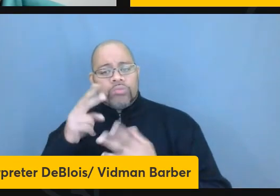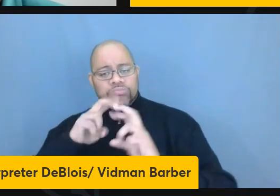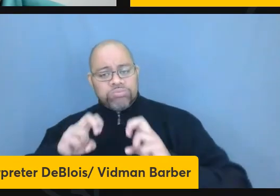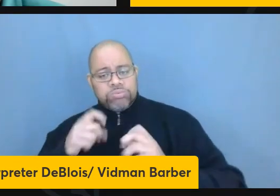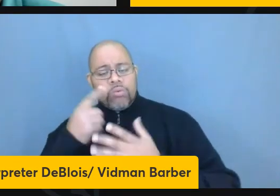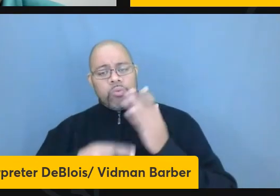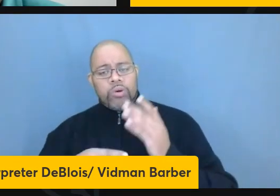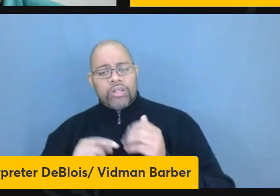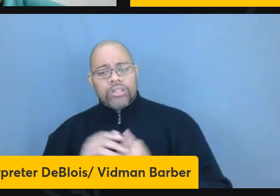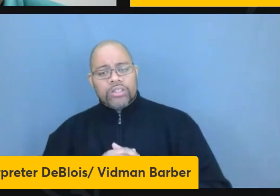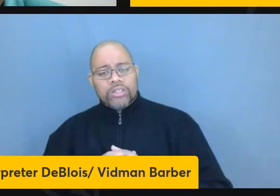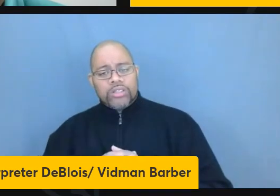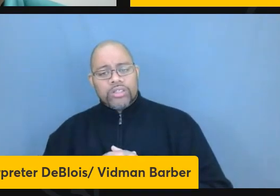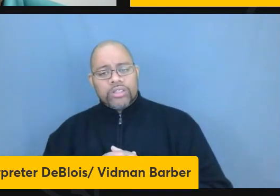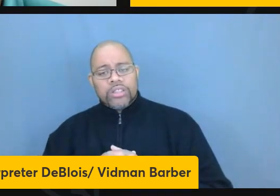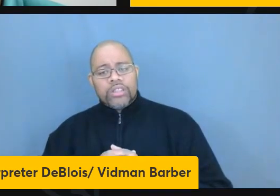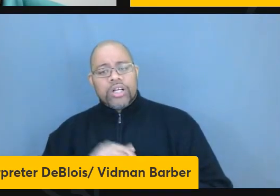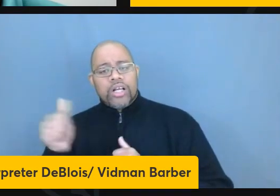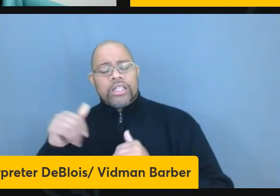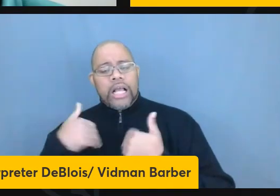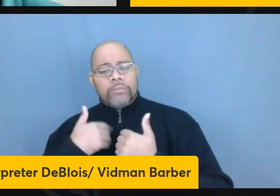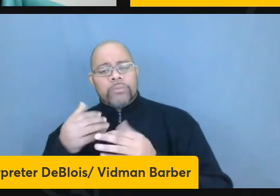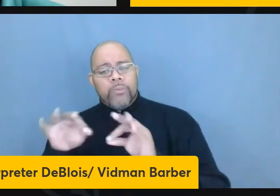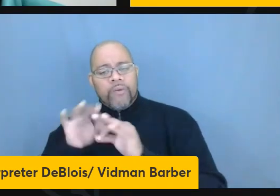reactive oxygen species was important for parasite that?